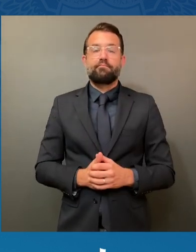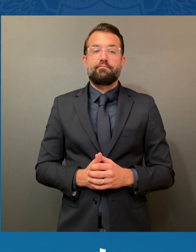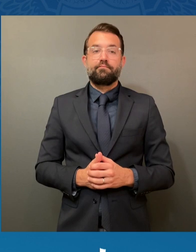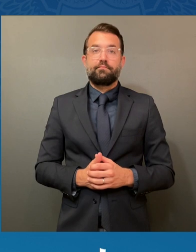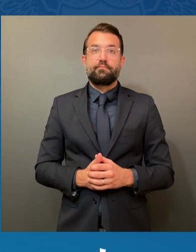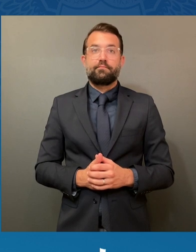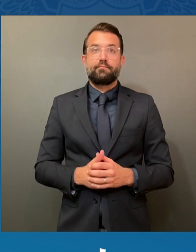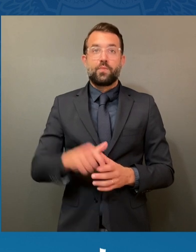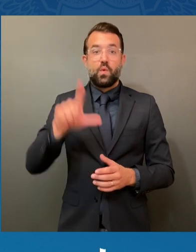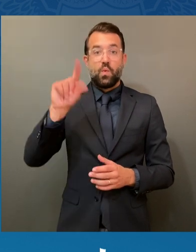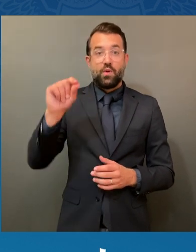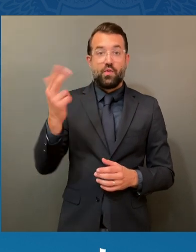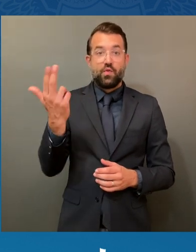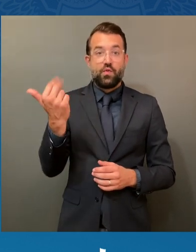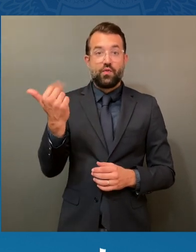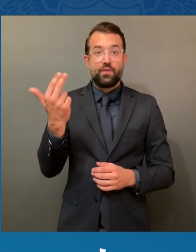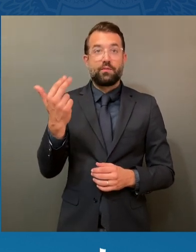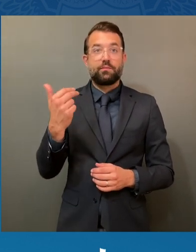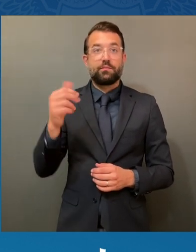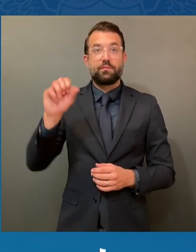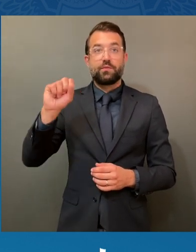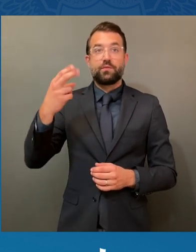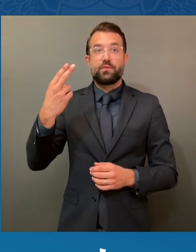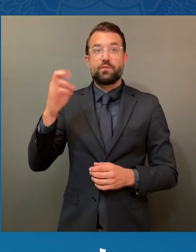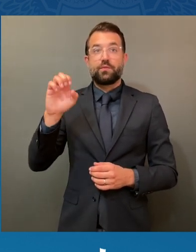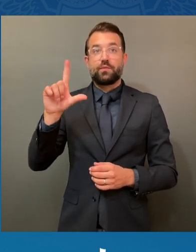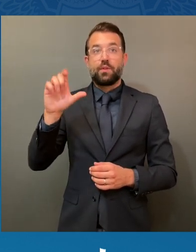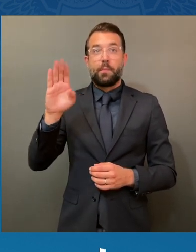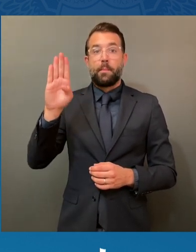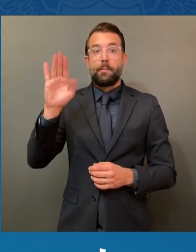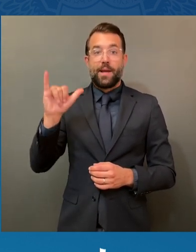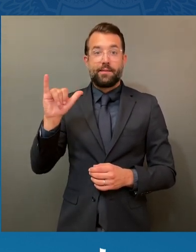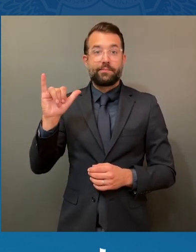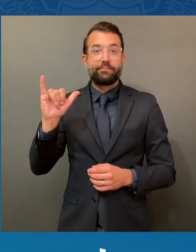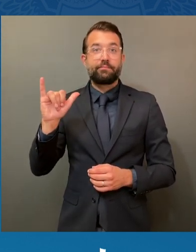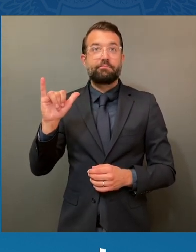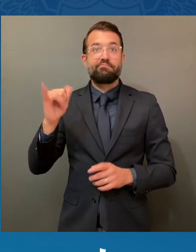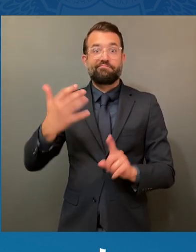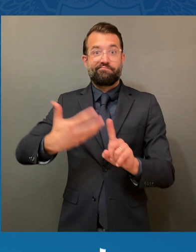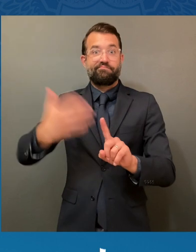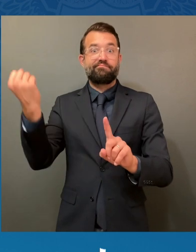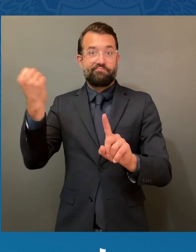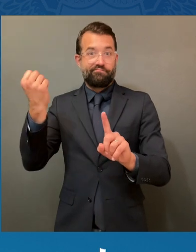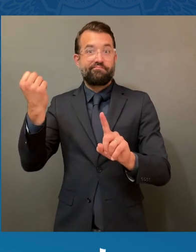Shelby took away the important elements,